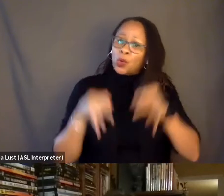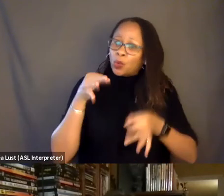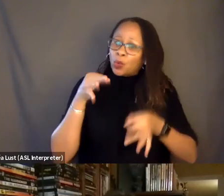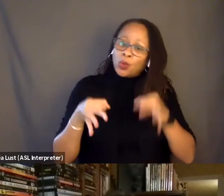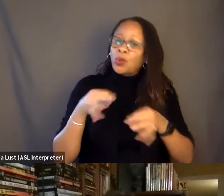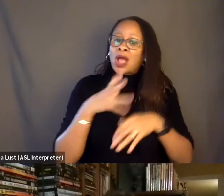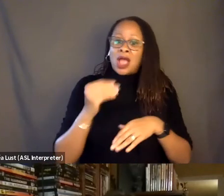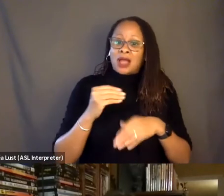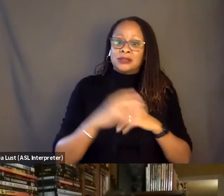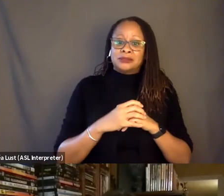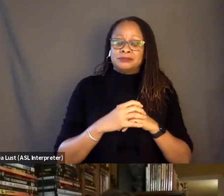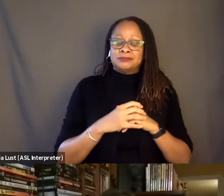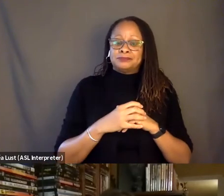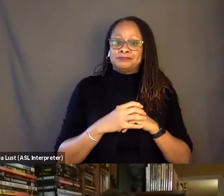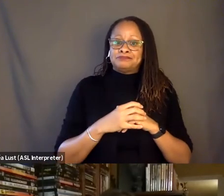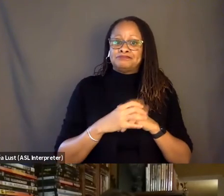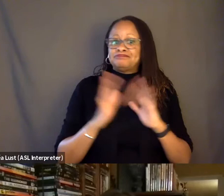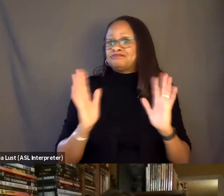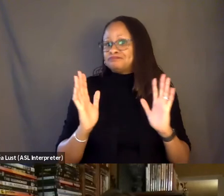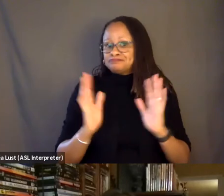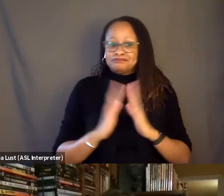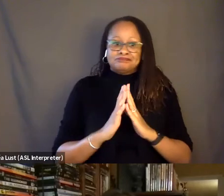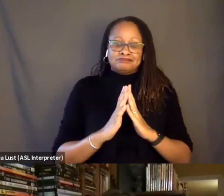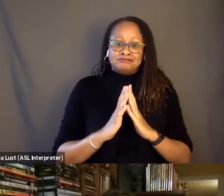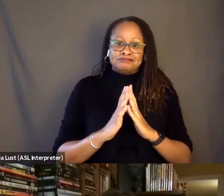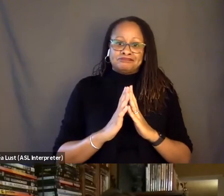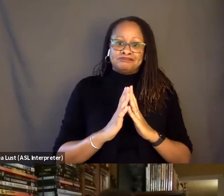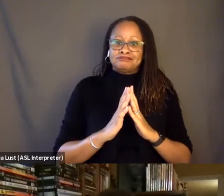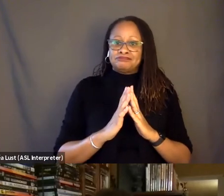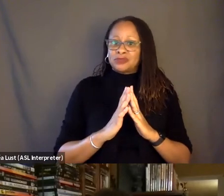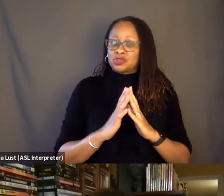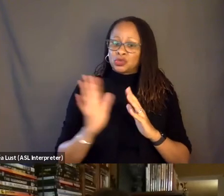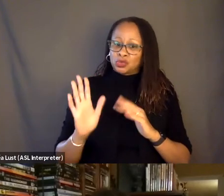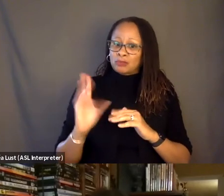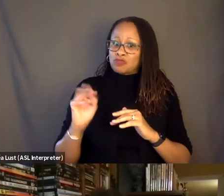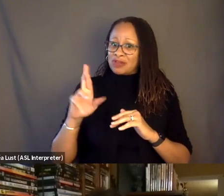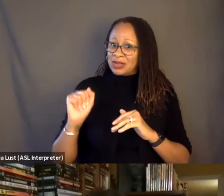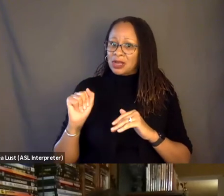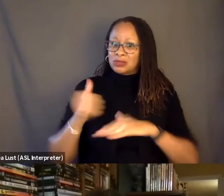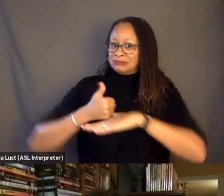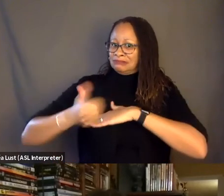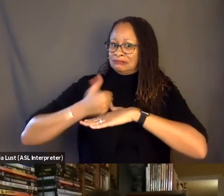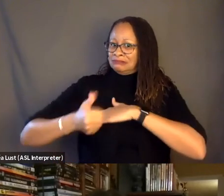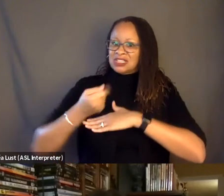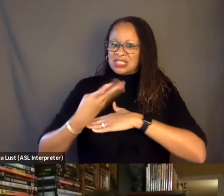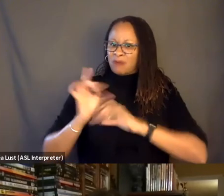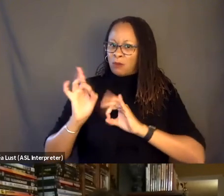And you were up on some pretty nasty charges, Maria. What's your legal status right now?